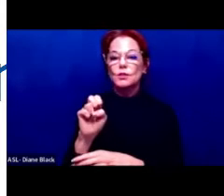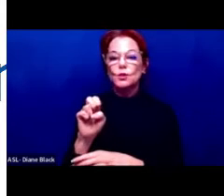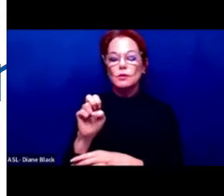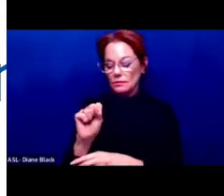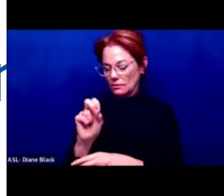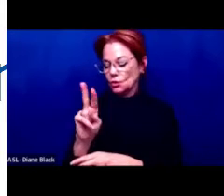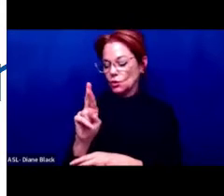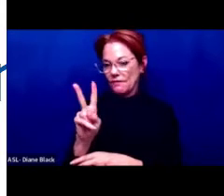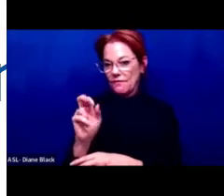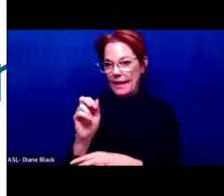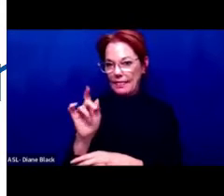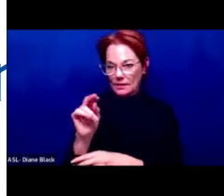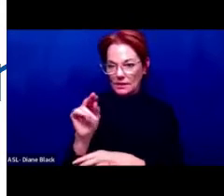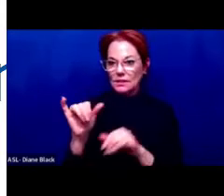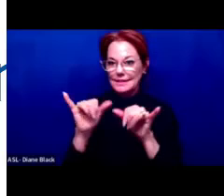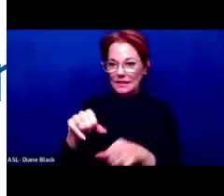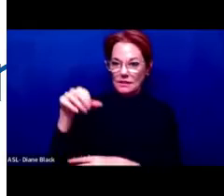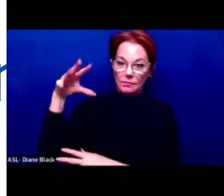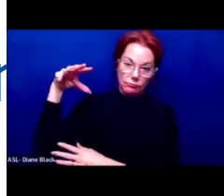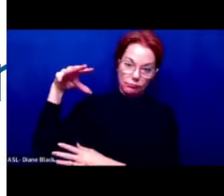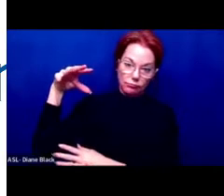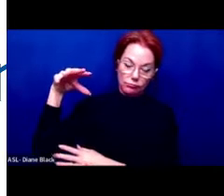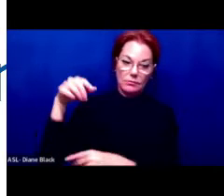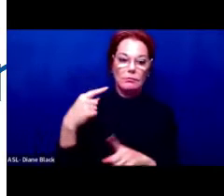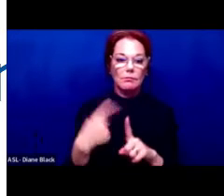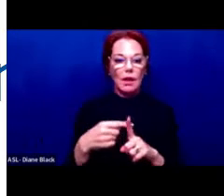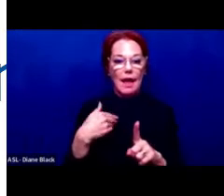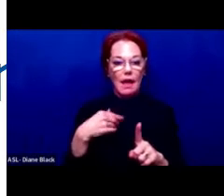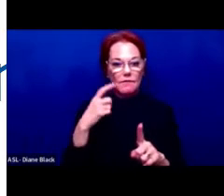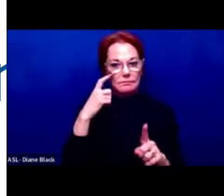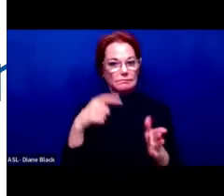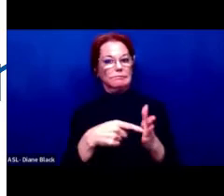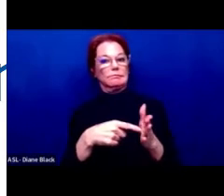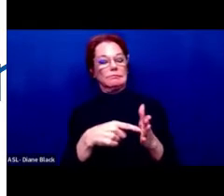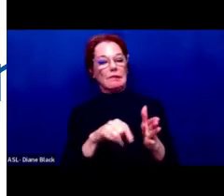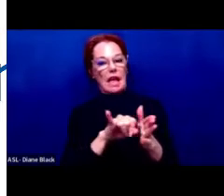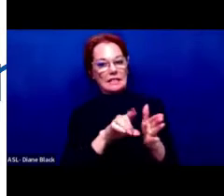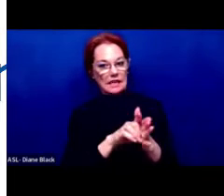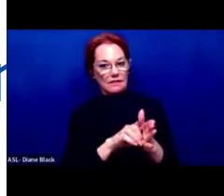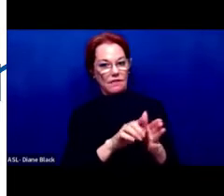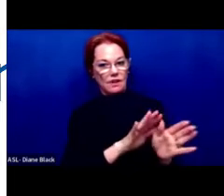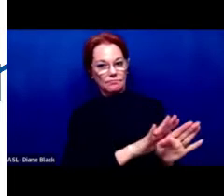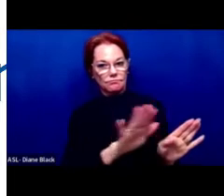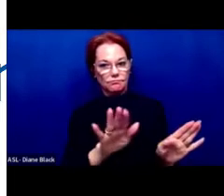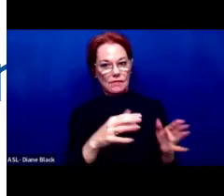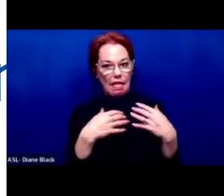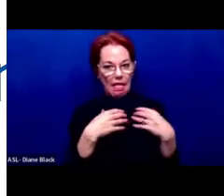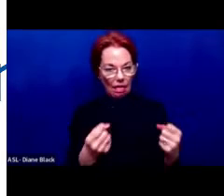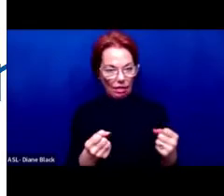or, and, and identify, you know, kind of one's health and conditions that individuals may